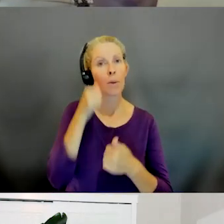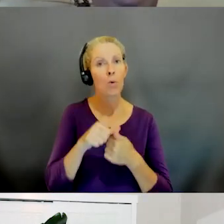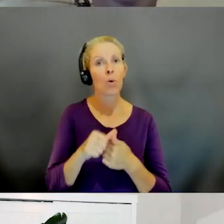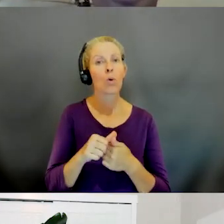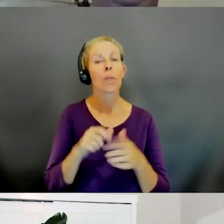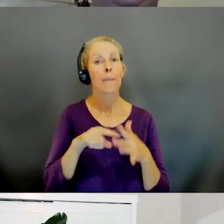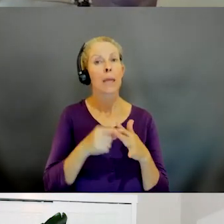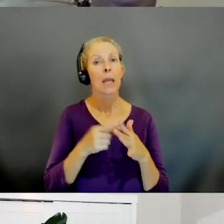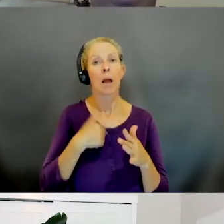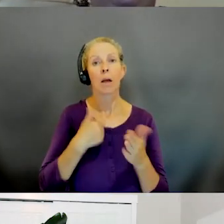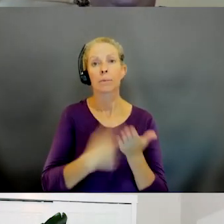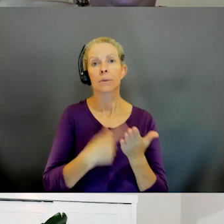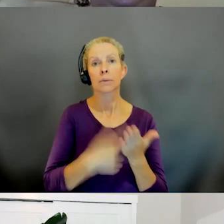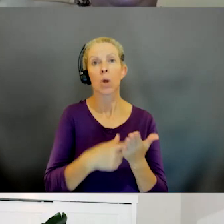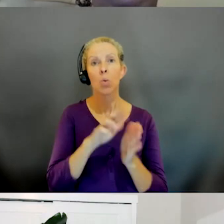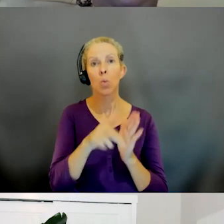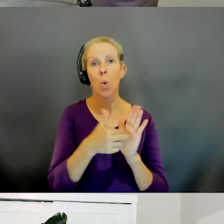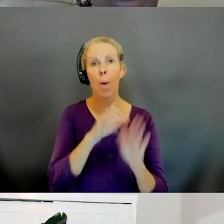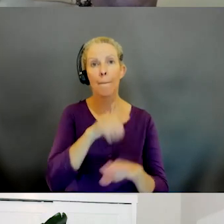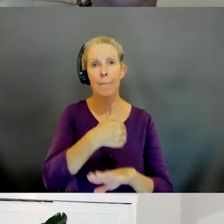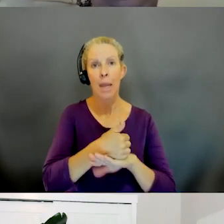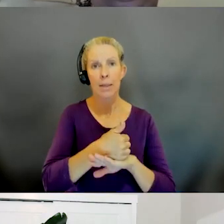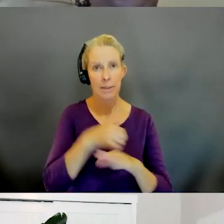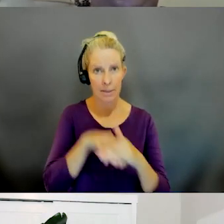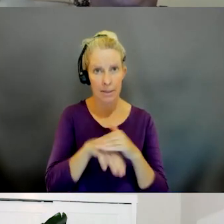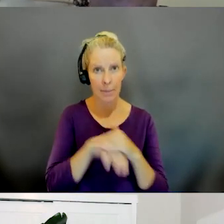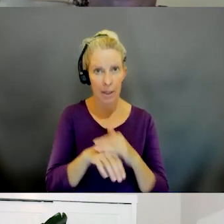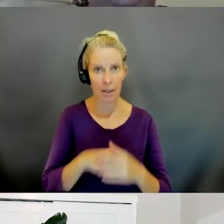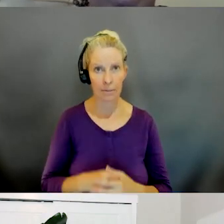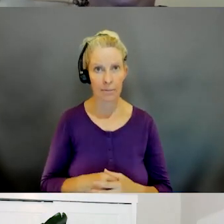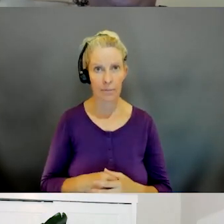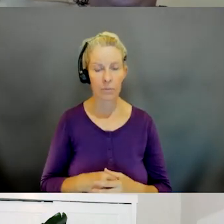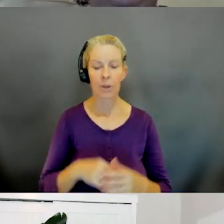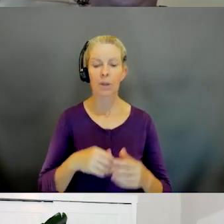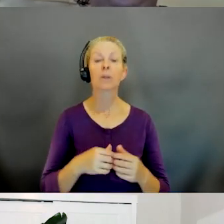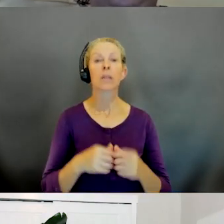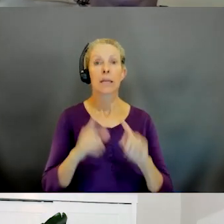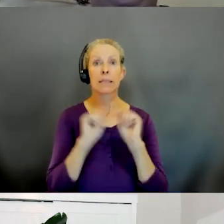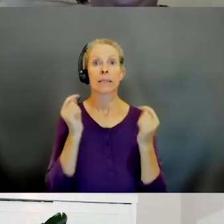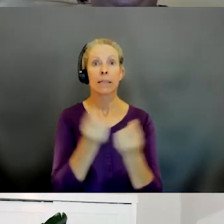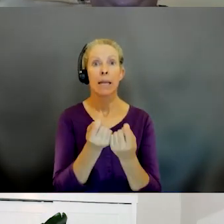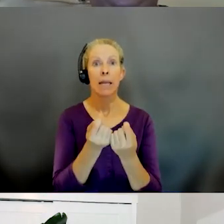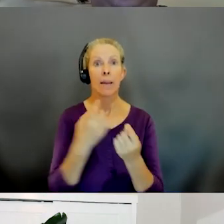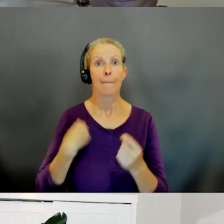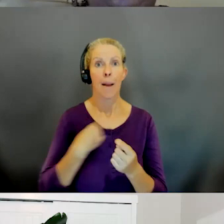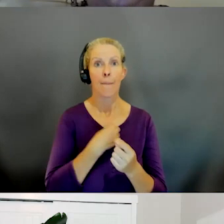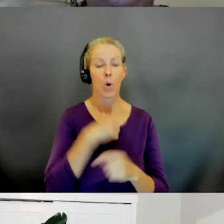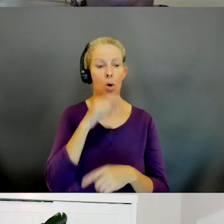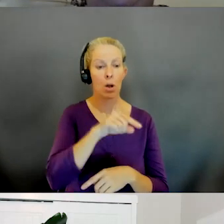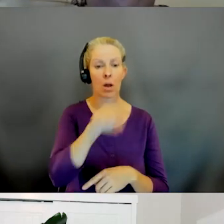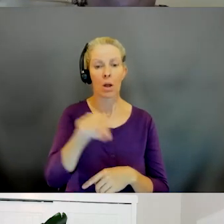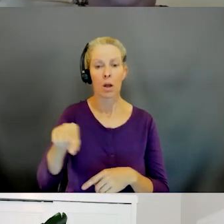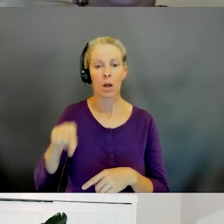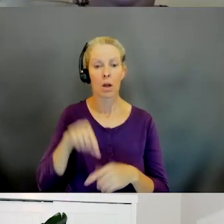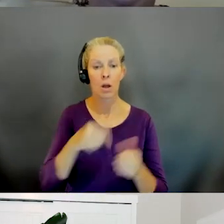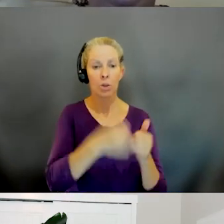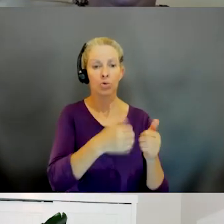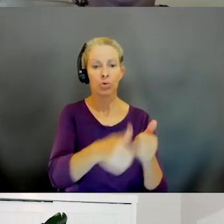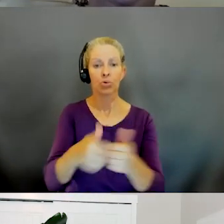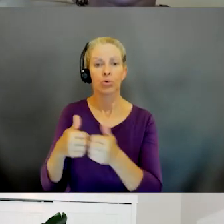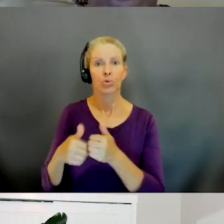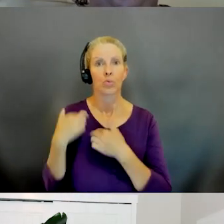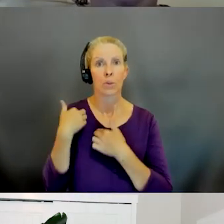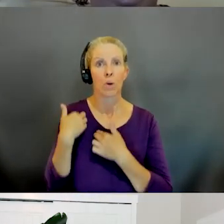means every person on a team has a responsibility to produce accessible work. So look at what you